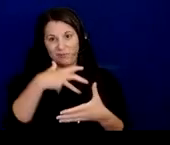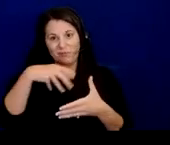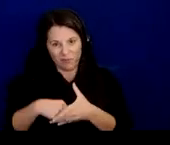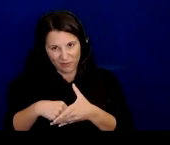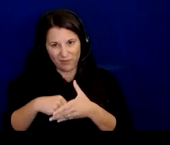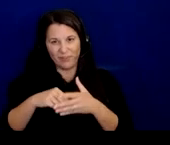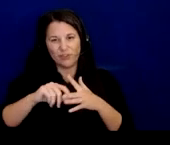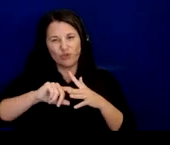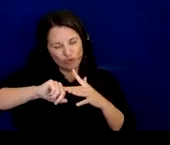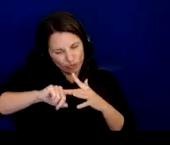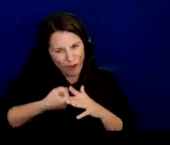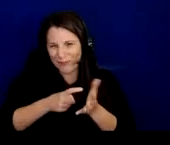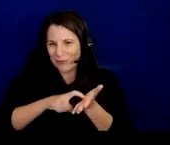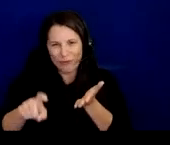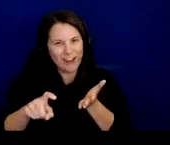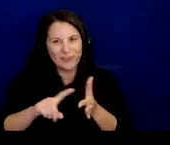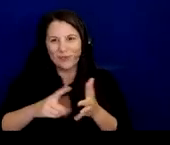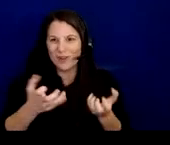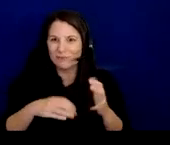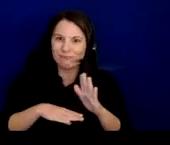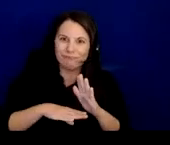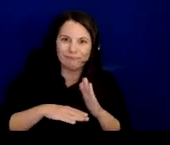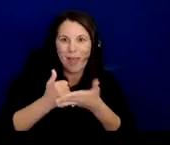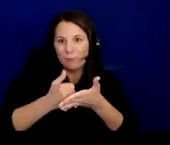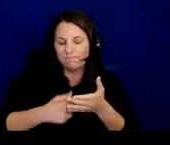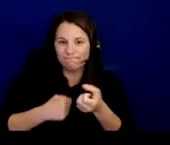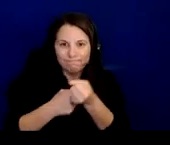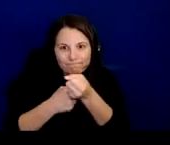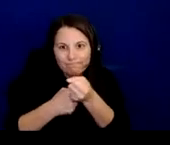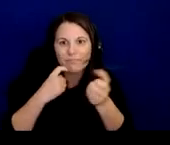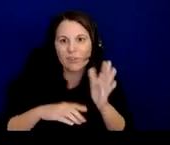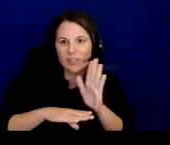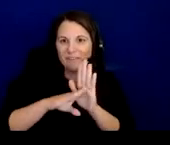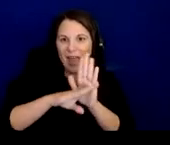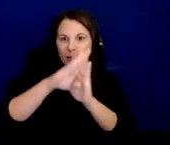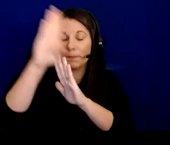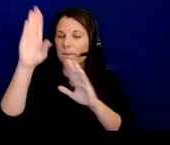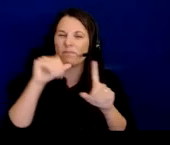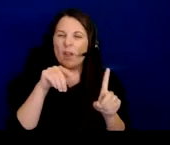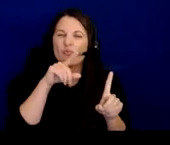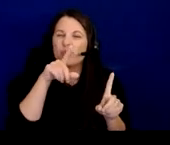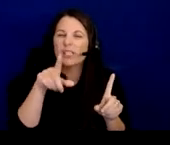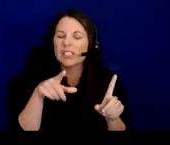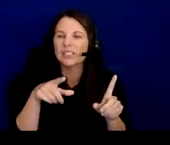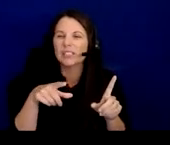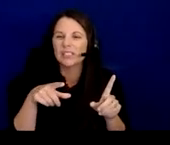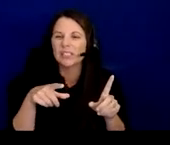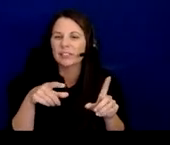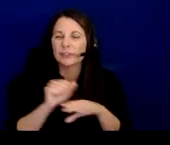Let me be a part of coming up with these solutions rather than, again, just sending them off to an organization to do work.